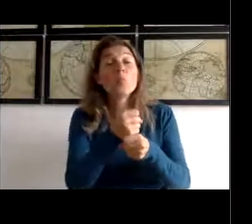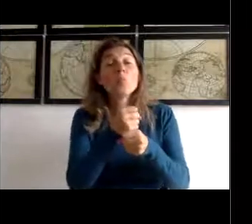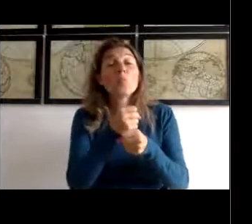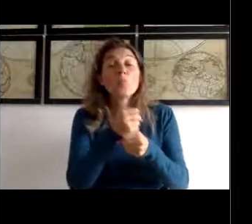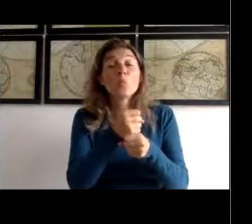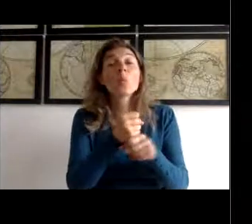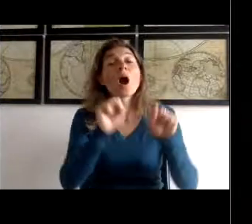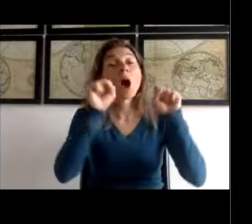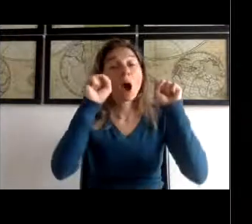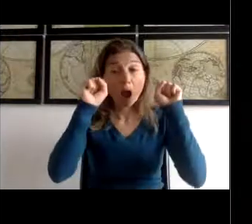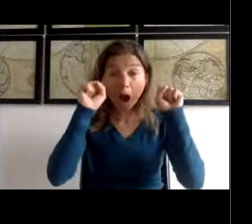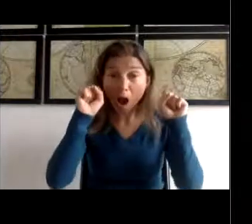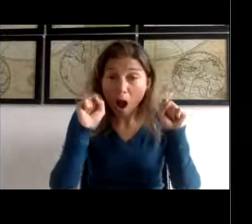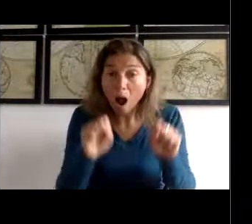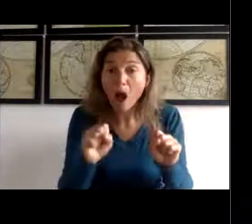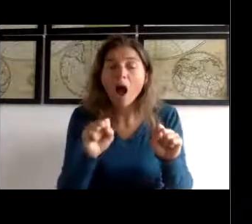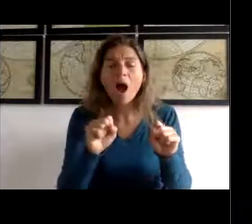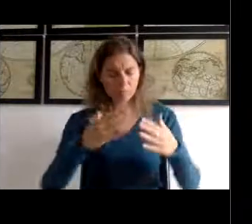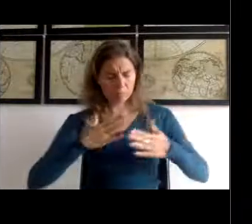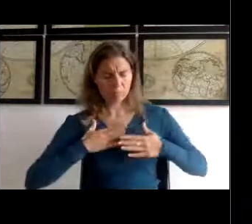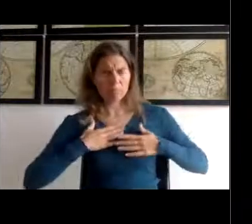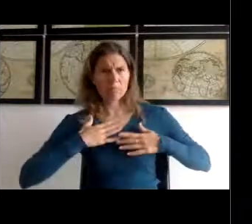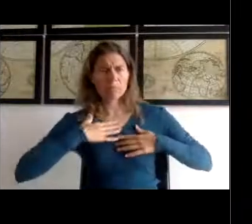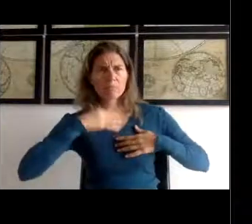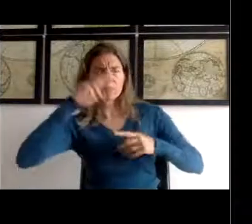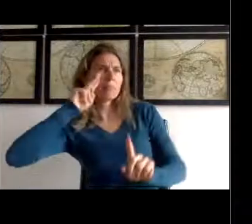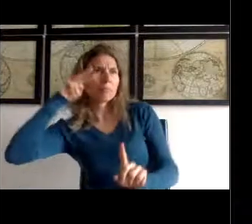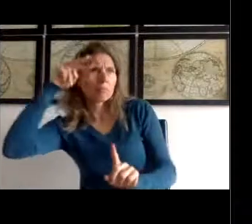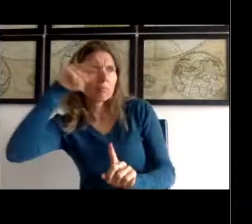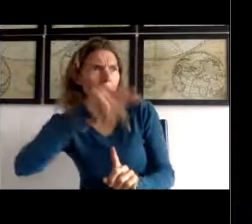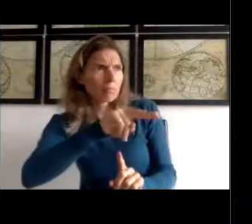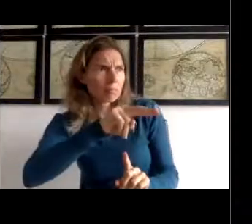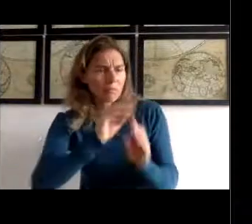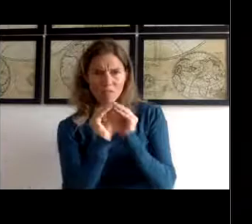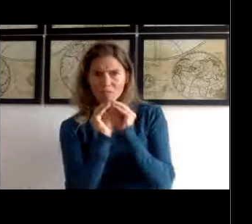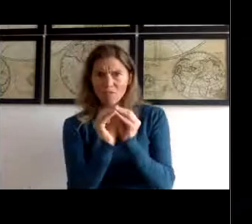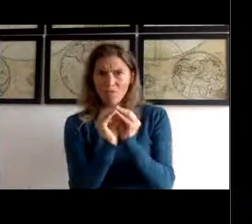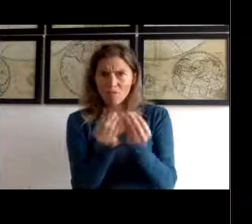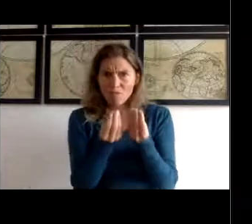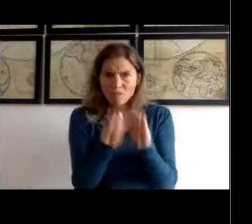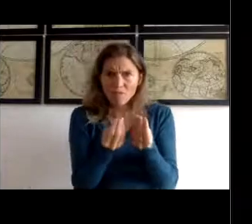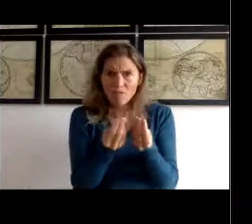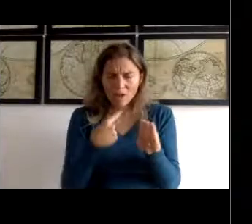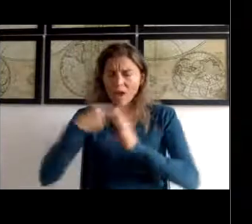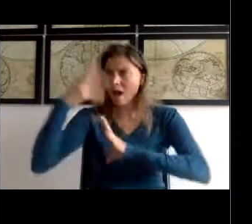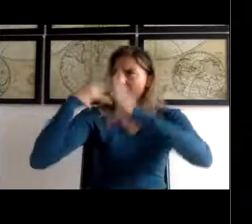and bring it in their own experience, which is valuable to reduce barriers.